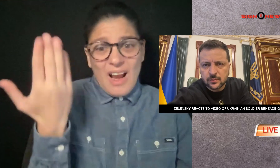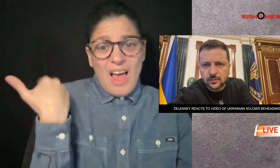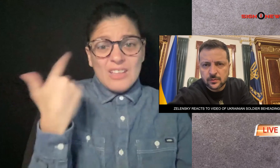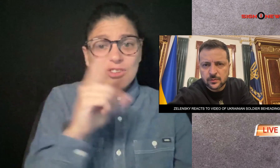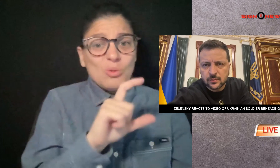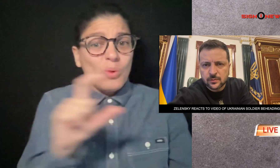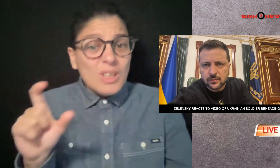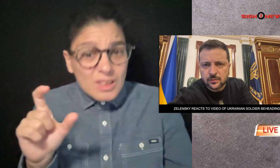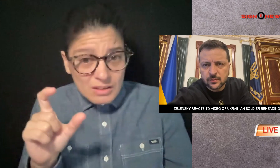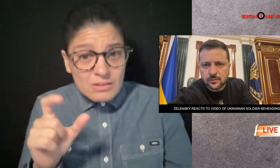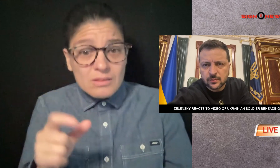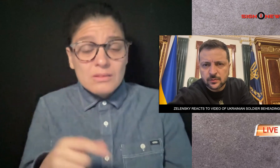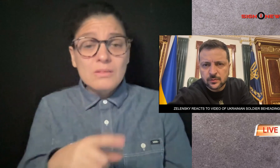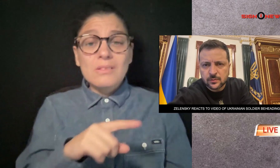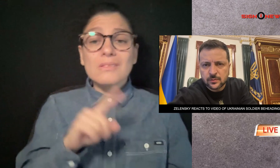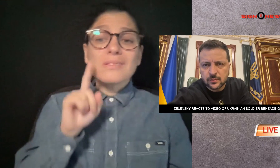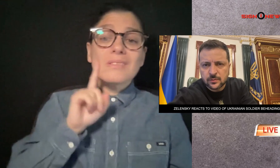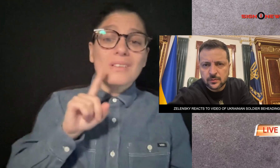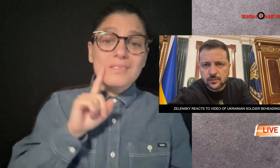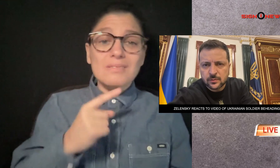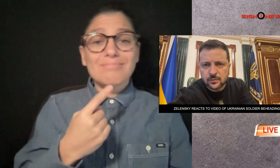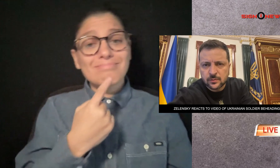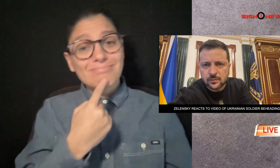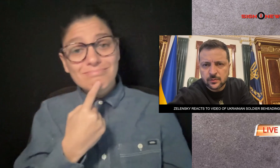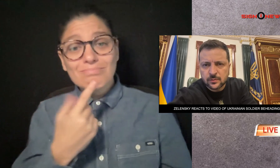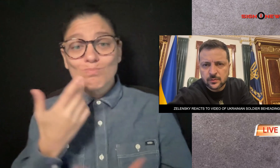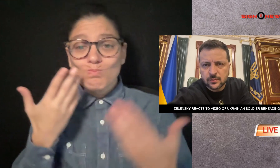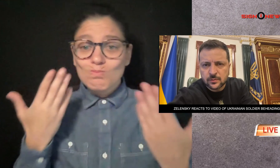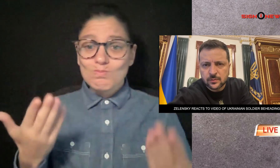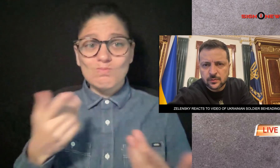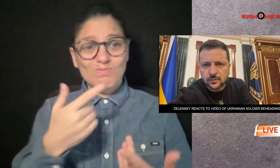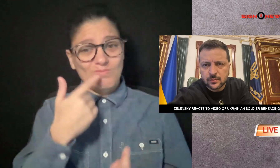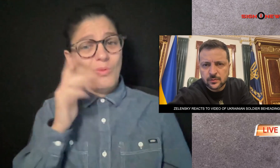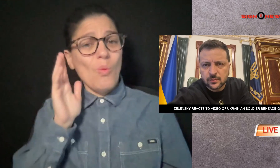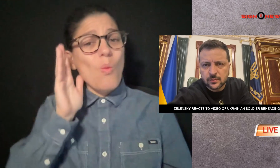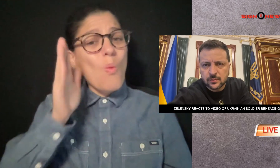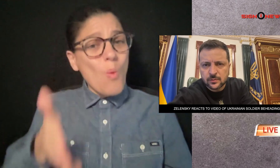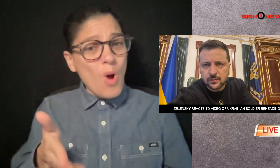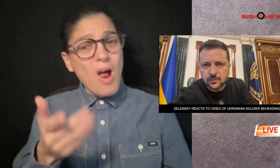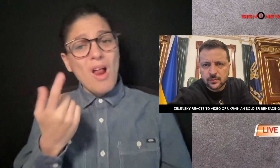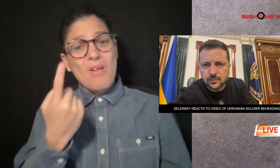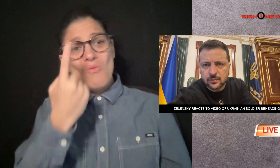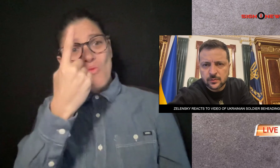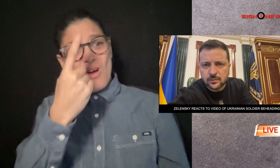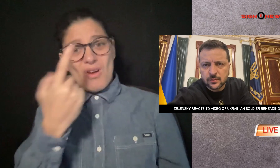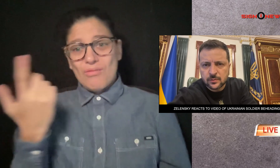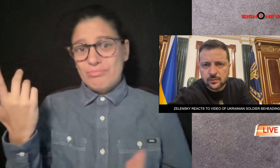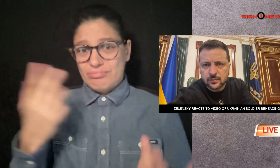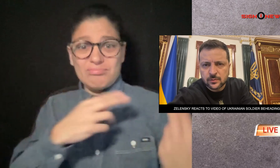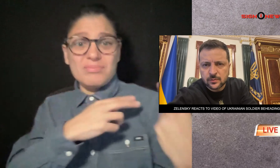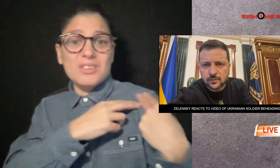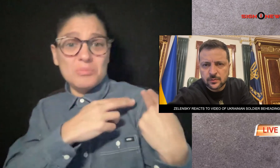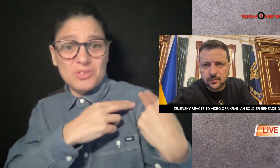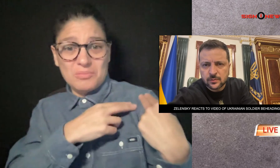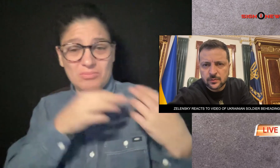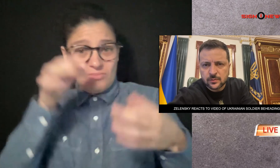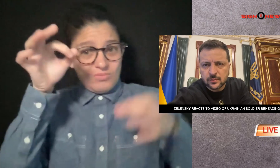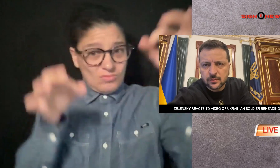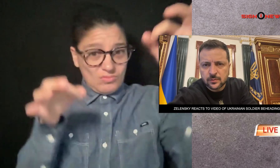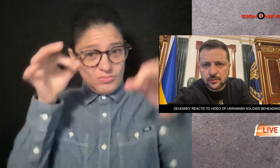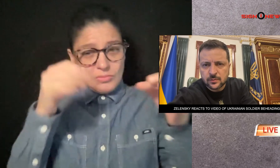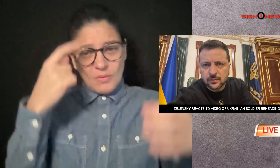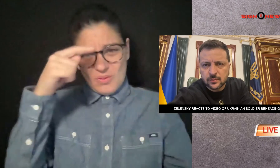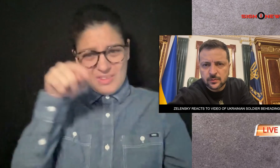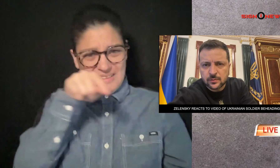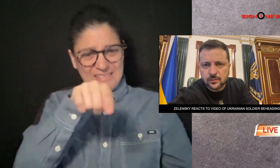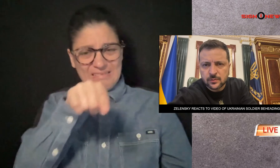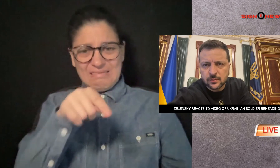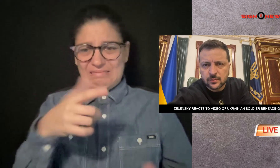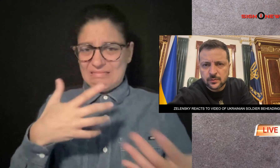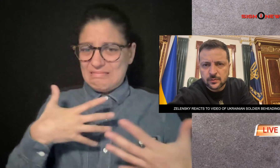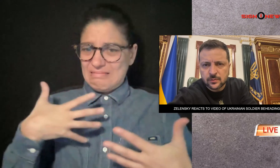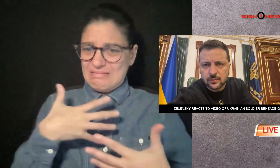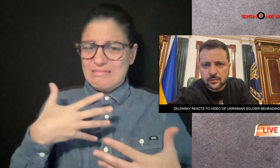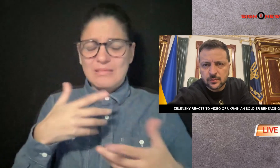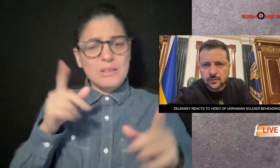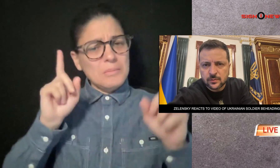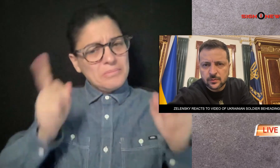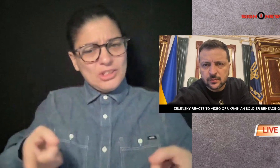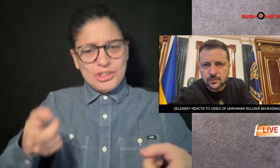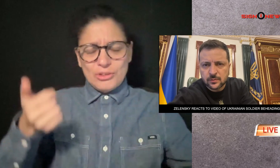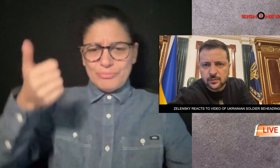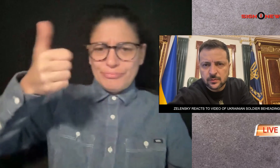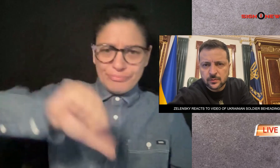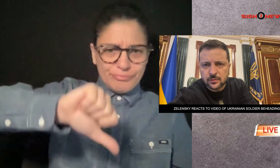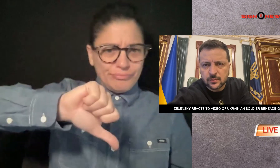within the past week Zelensky said there will be legal accountability for everything terror